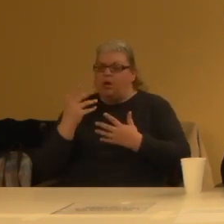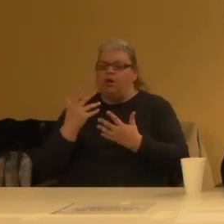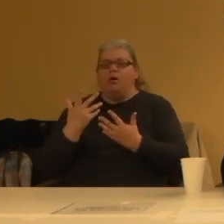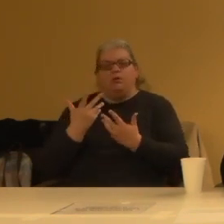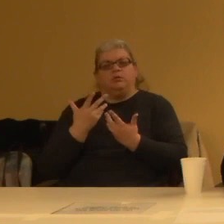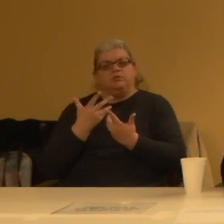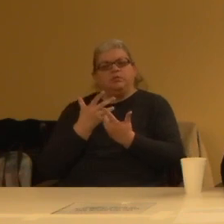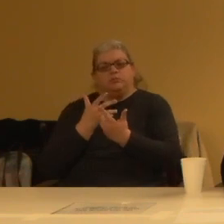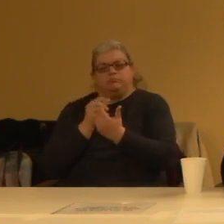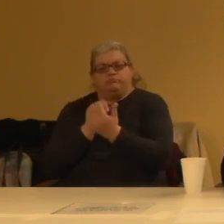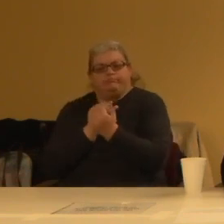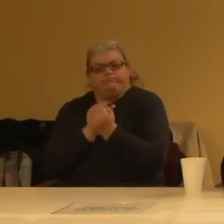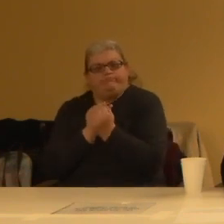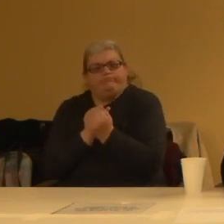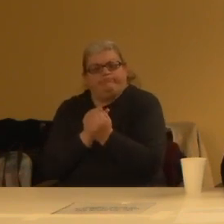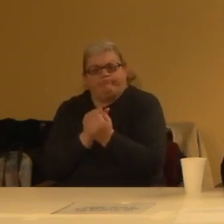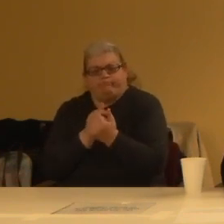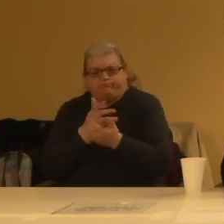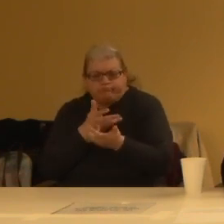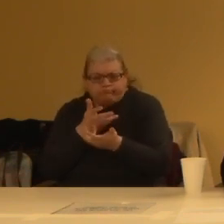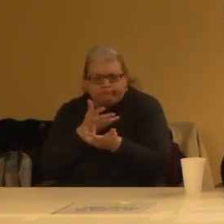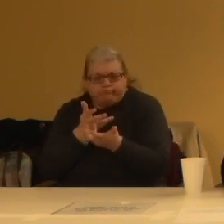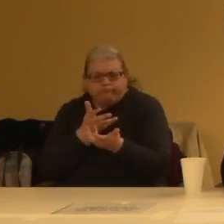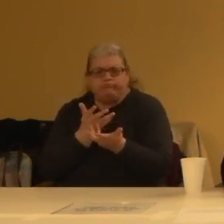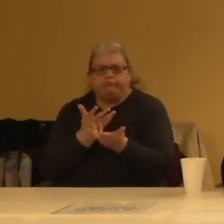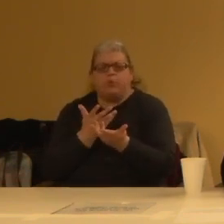Or sometimes I say when I'm teaching is, listen to the world.